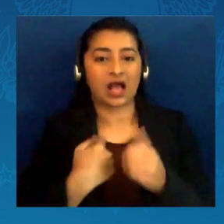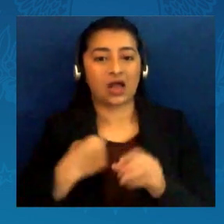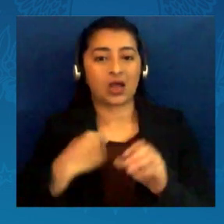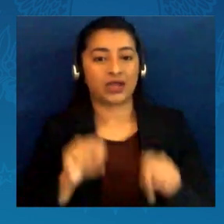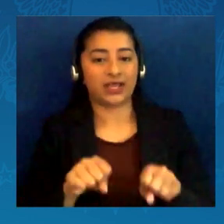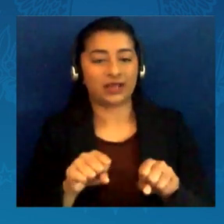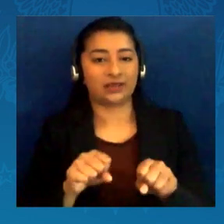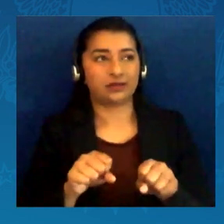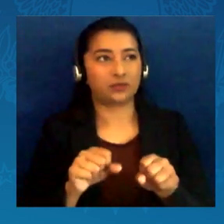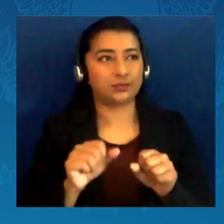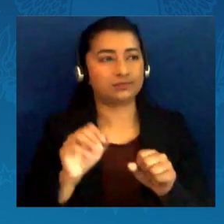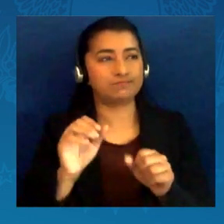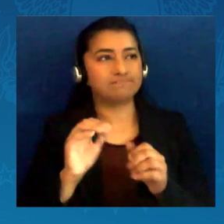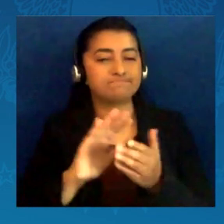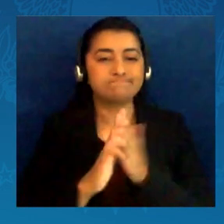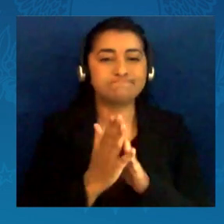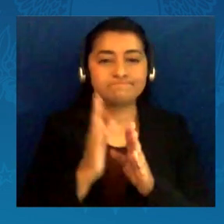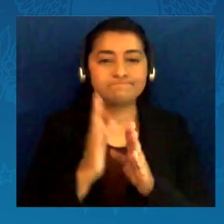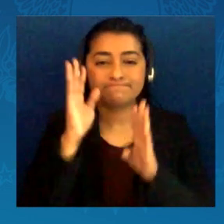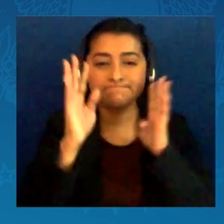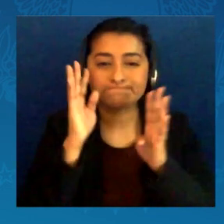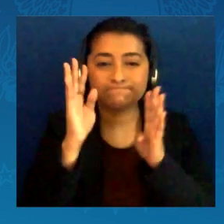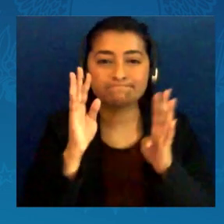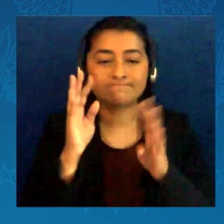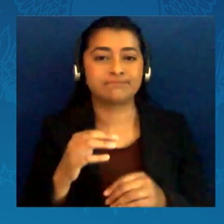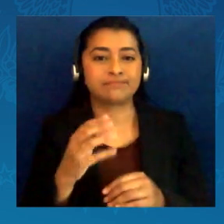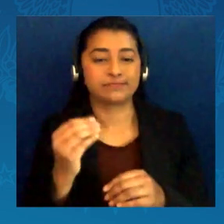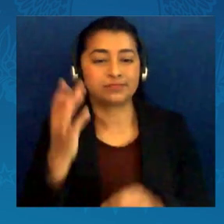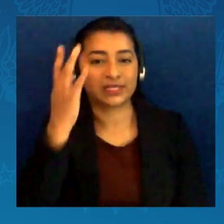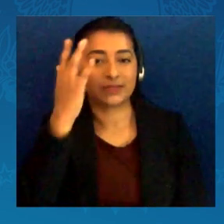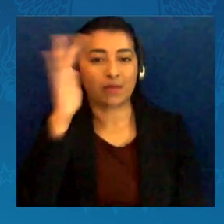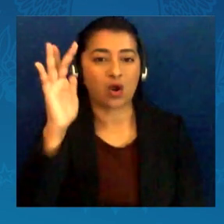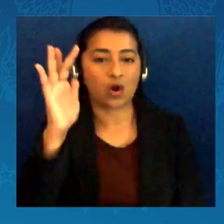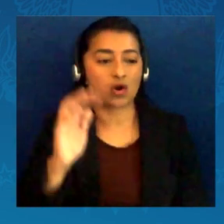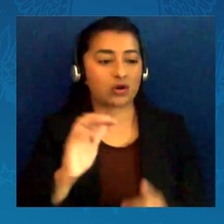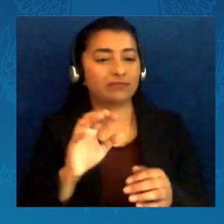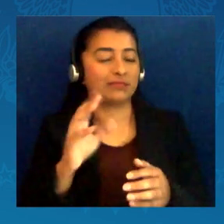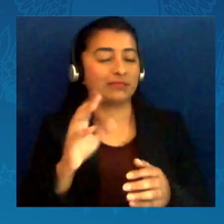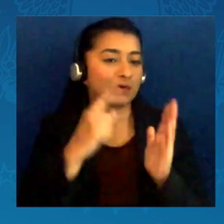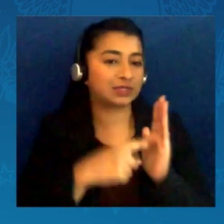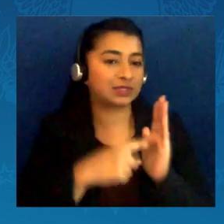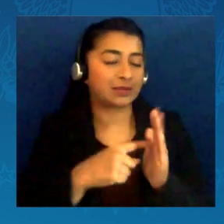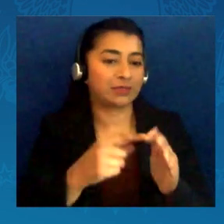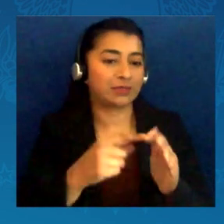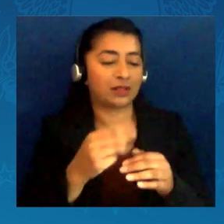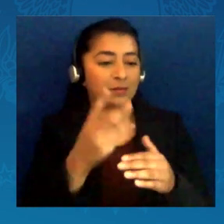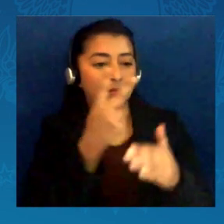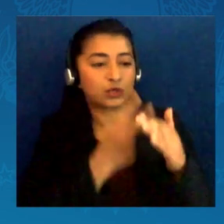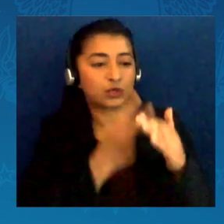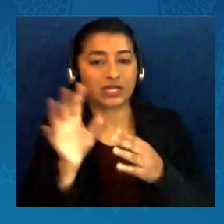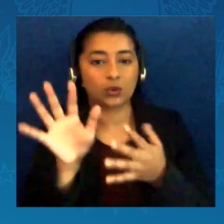How can we be smart in doing things like predicting when patterns and coming up with the calculations?